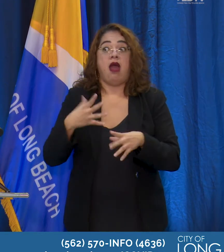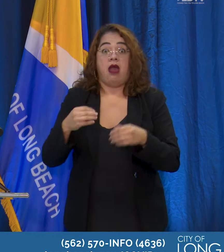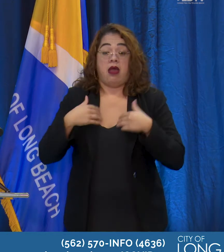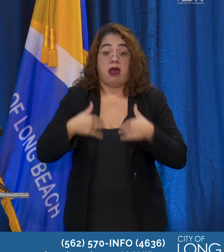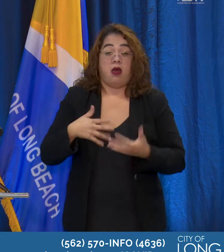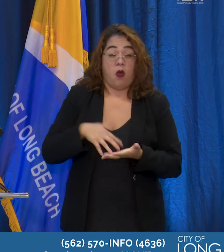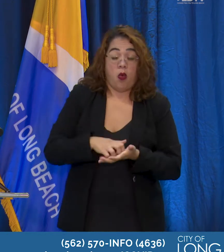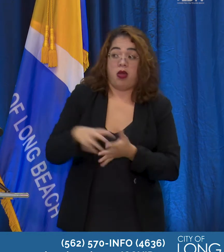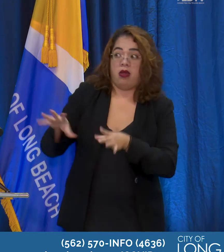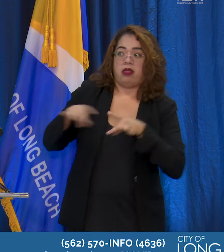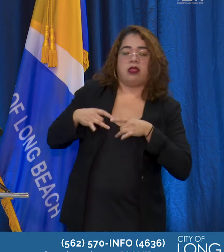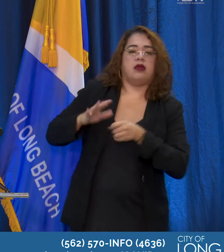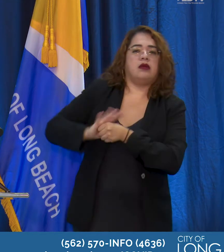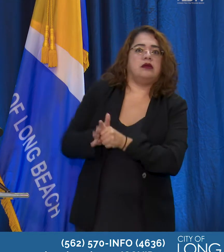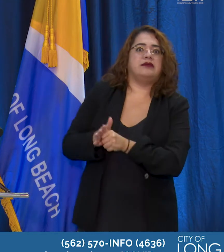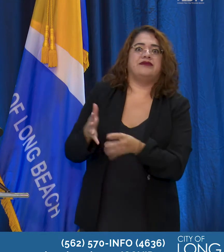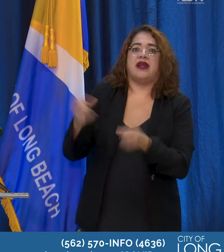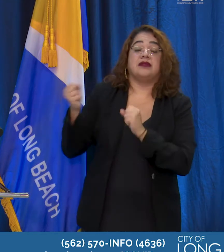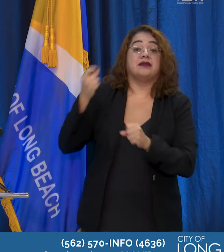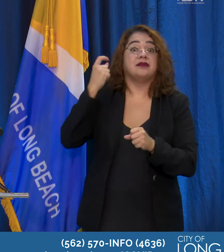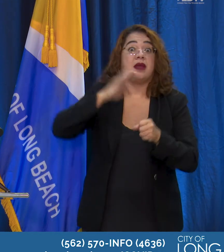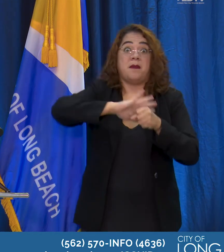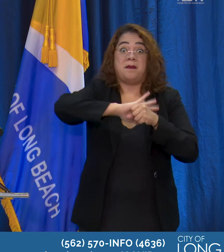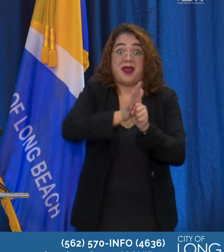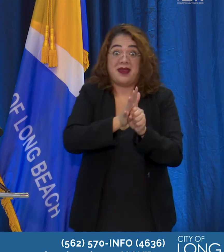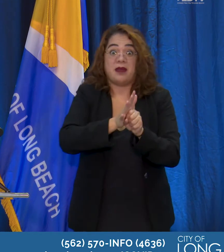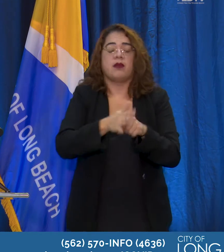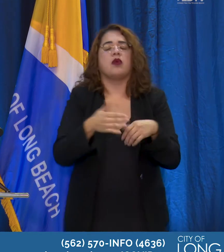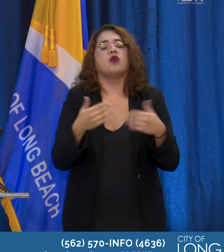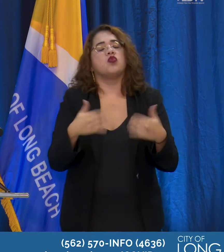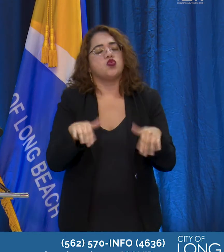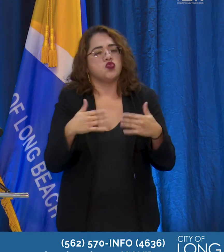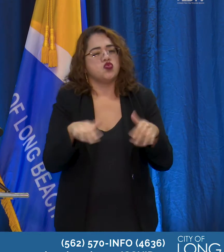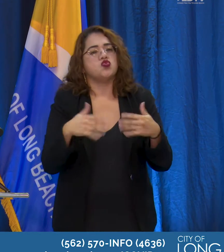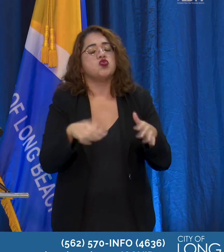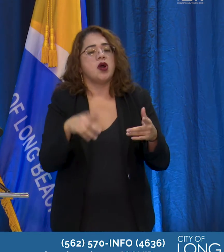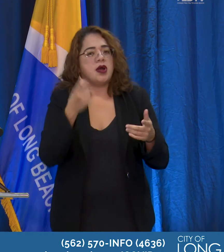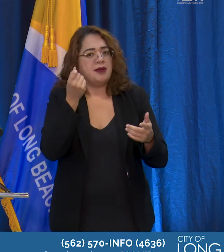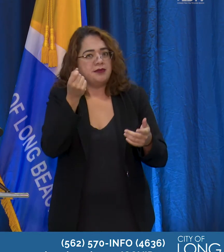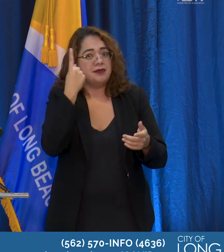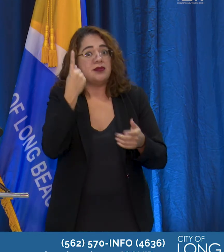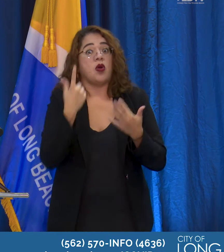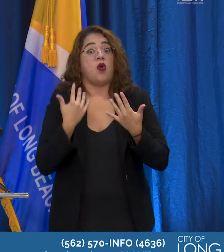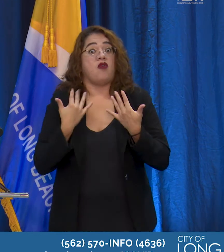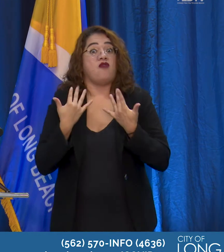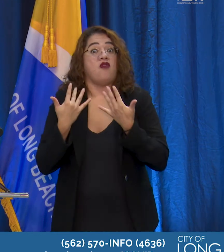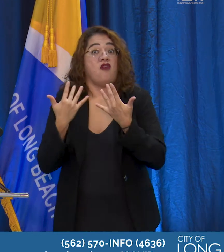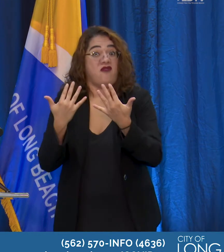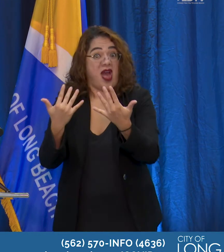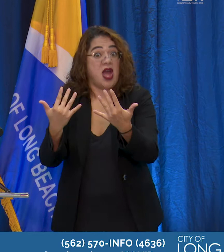Because of the COVID-19 pandemic, it's even more important to know how wildfire smoke can affect you and how to minimize its